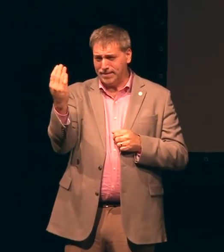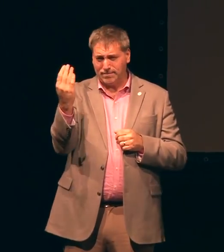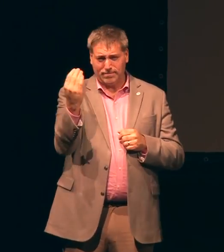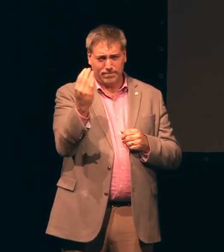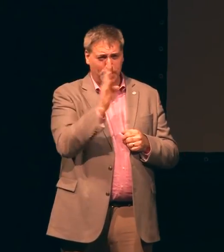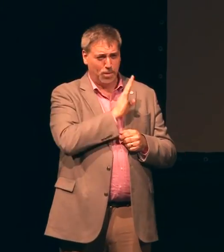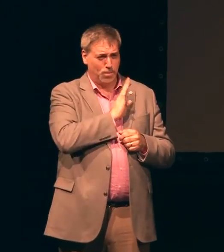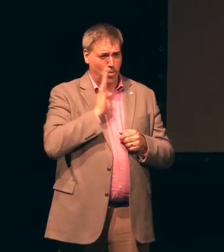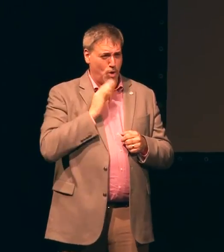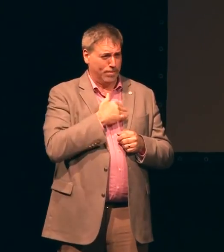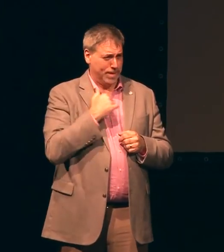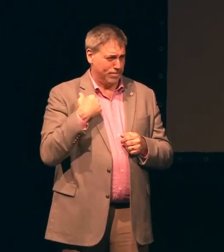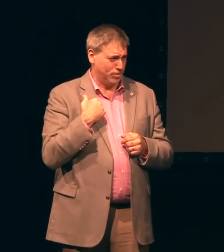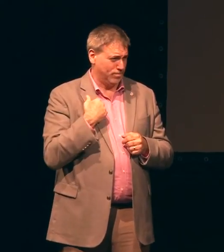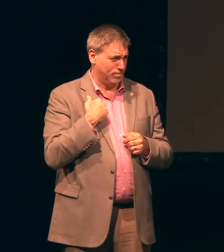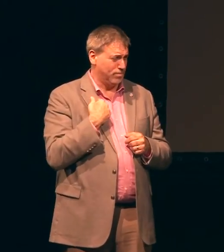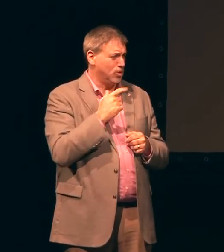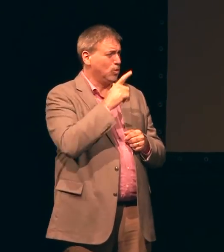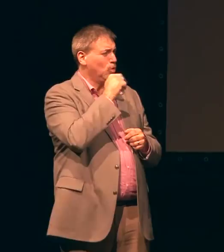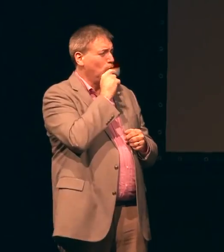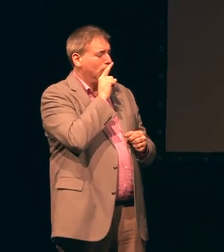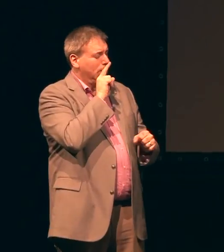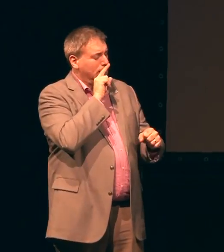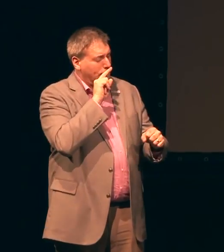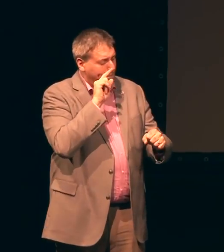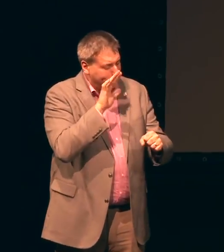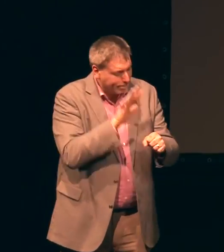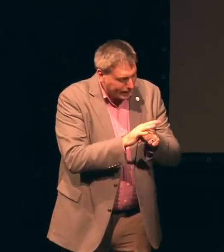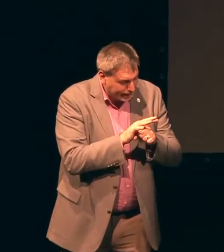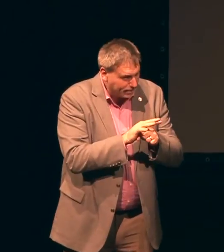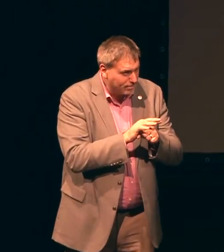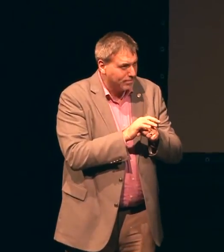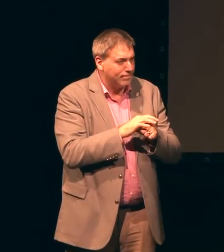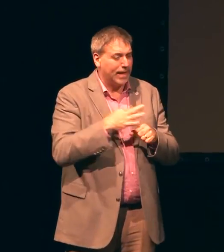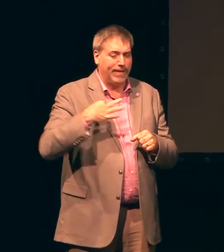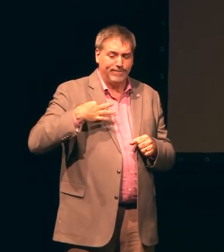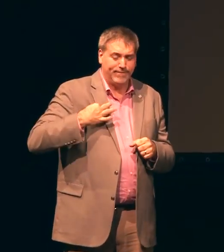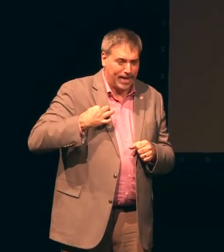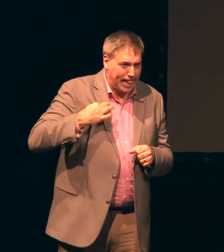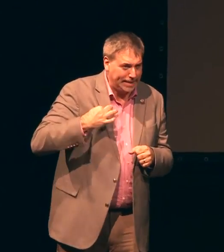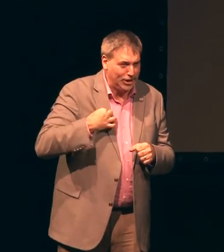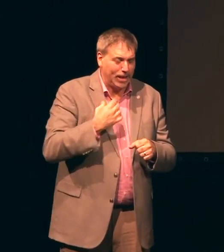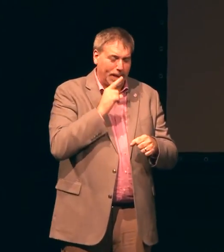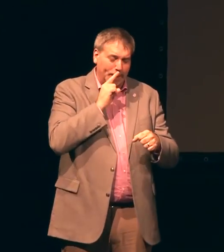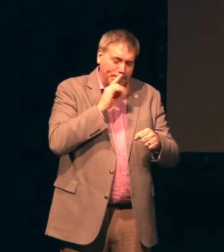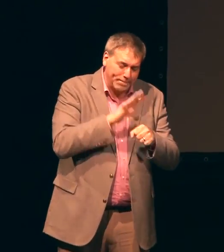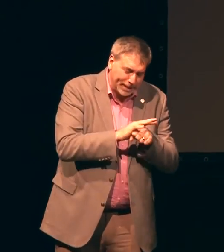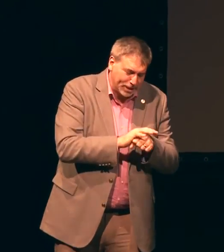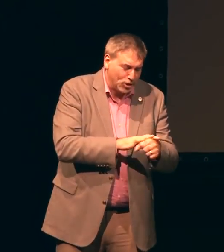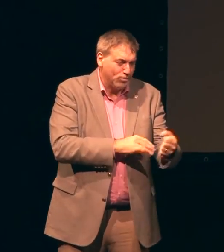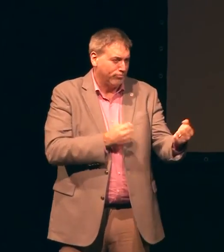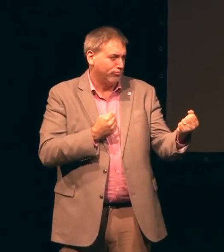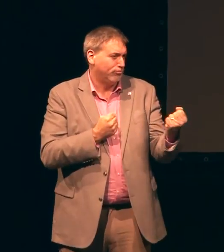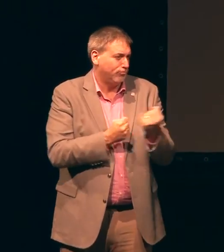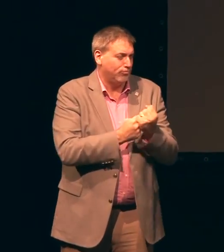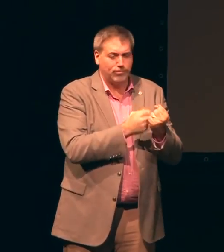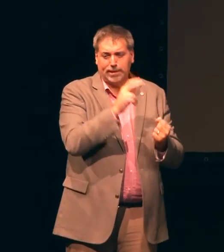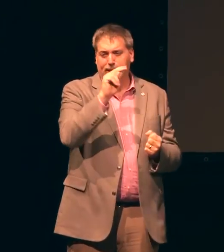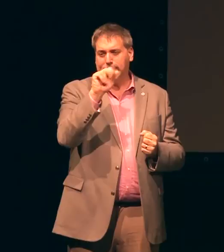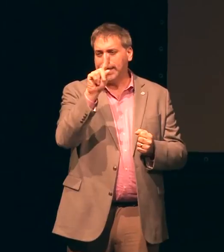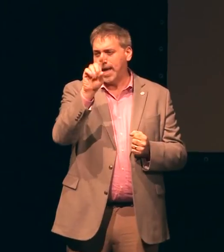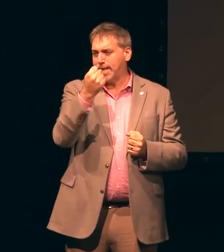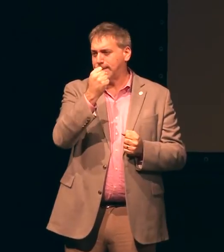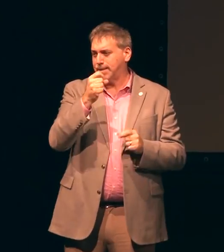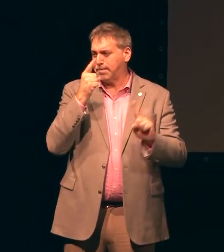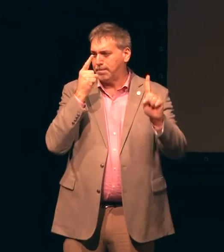We have 14 board members. Who are totally committed in a volunteer position to supporting